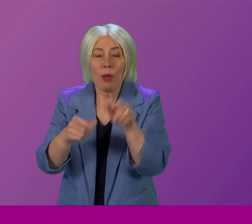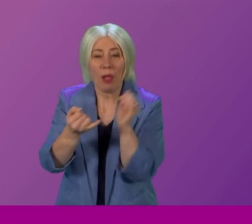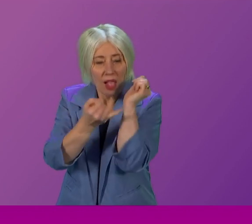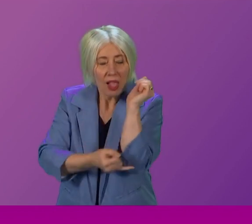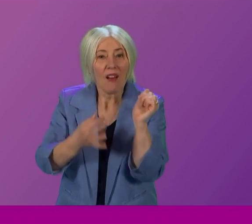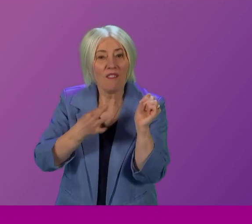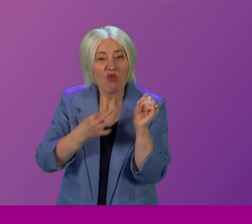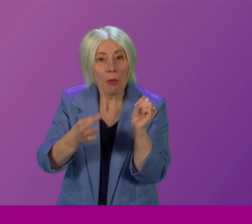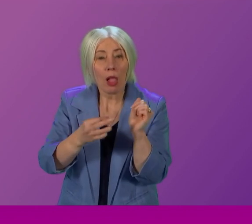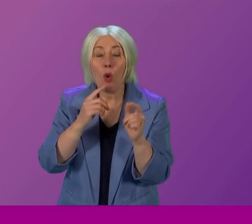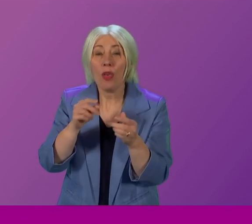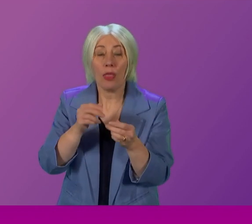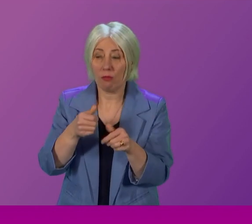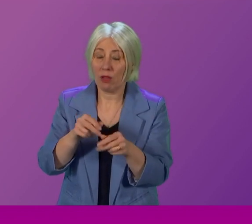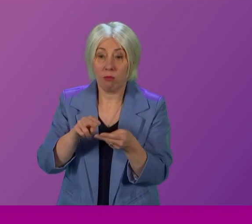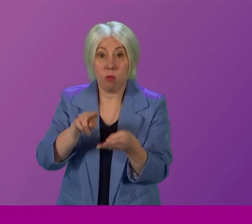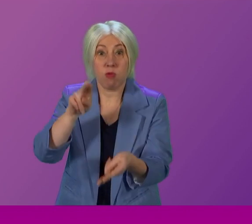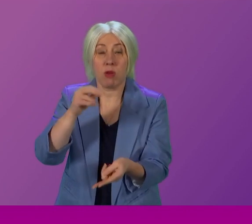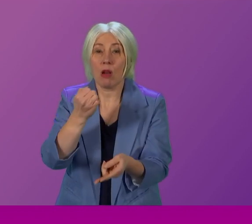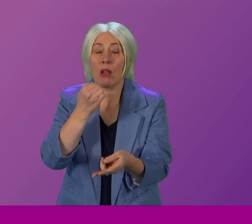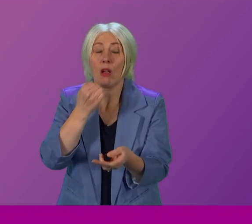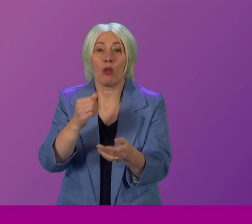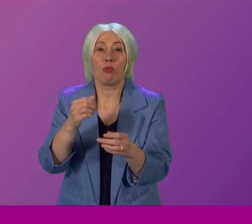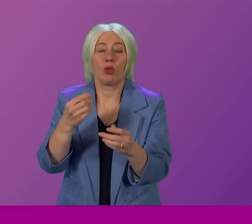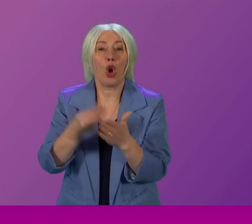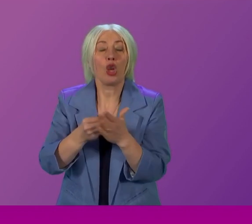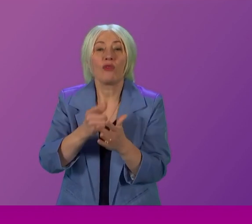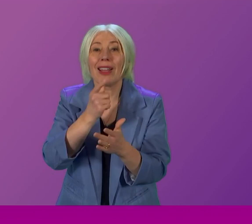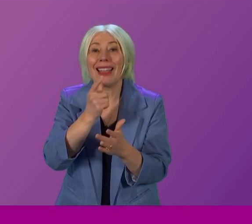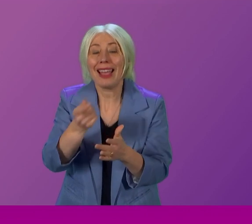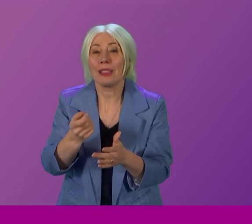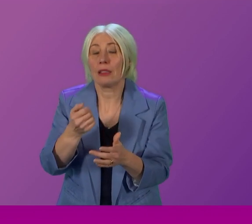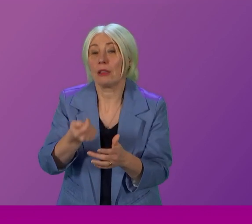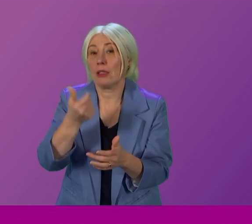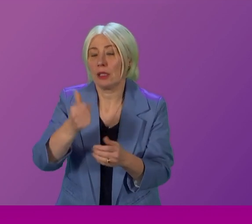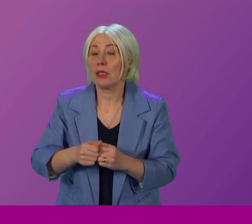First of all, the Scottish Government opposes the forced installation of prepayment meters,